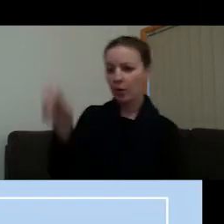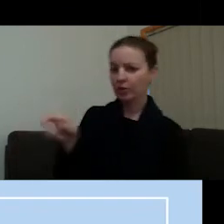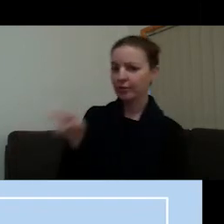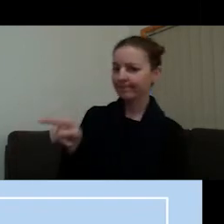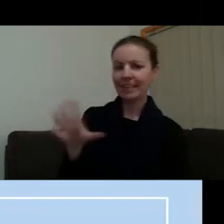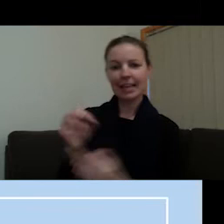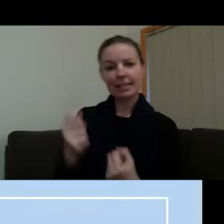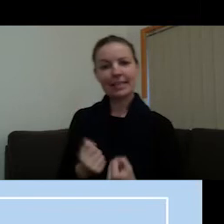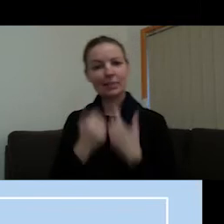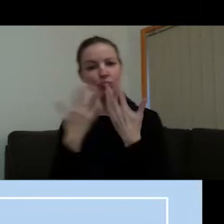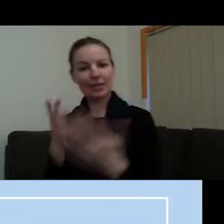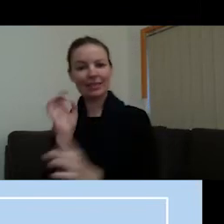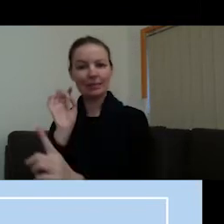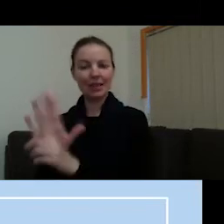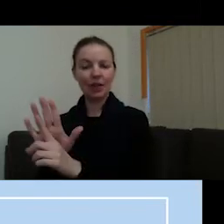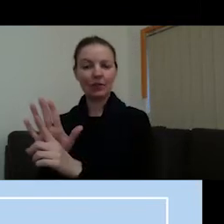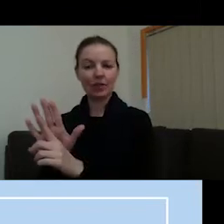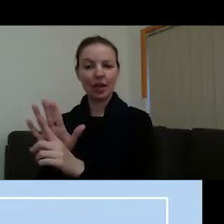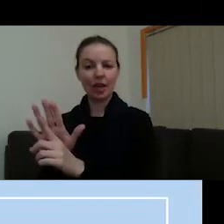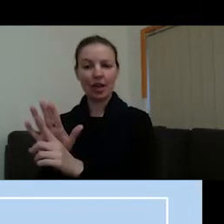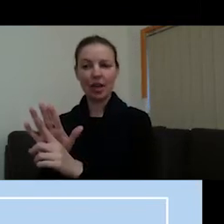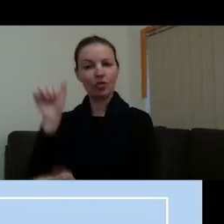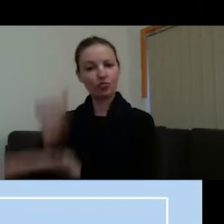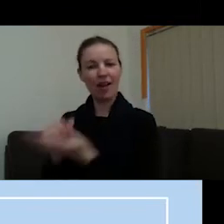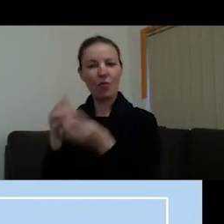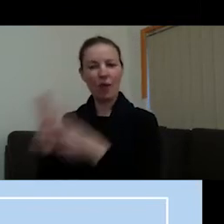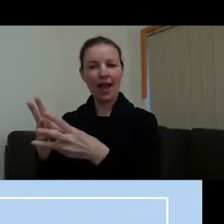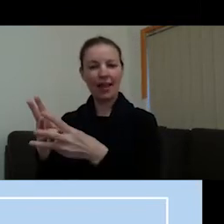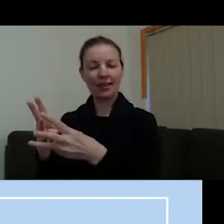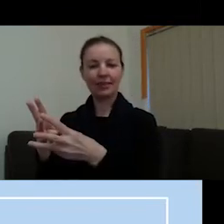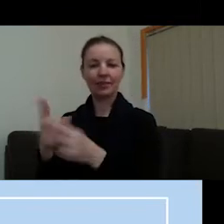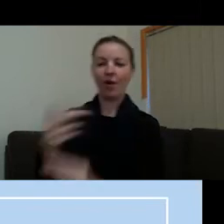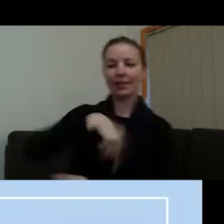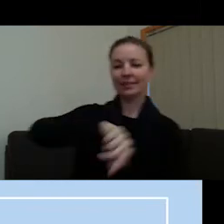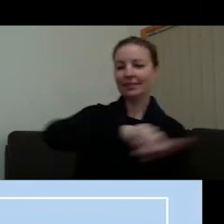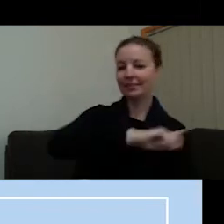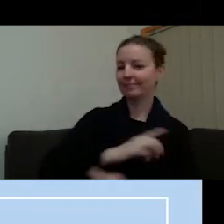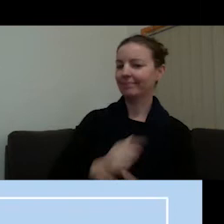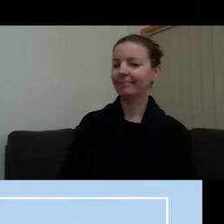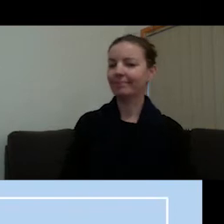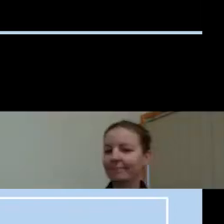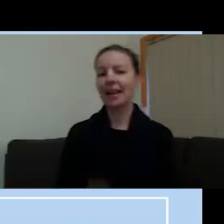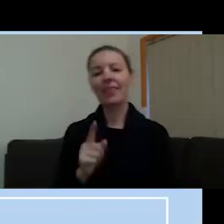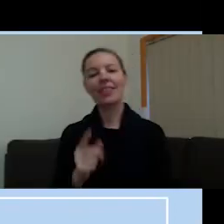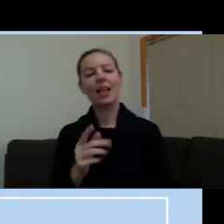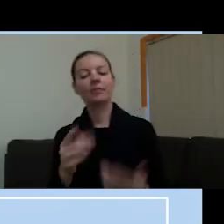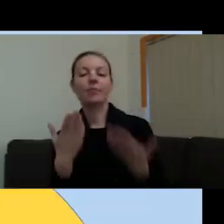thinks that they should? I was - they're kind of open questions for everybody.